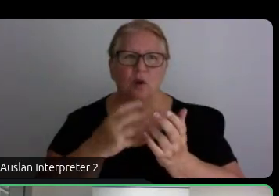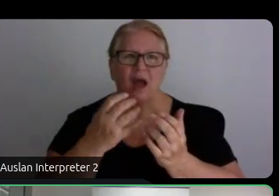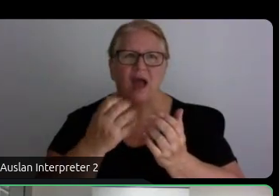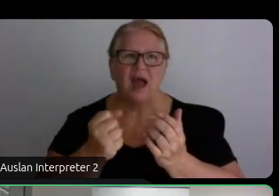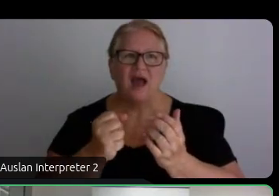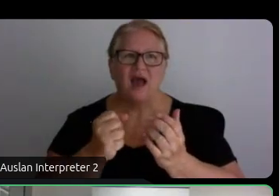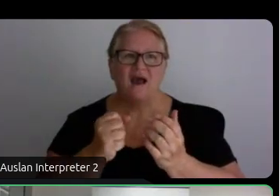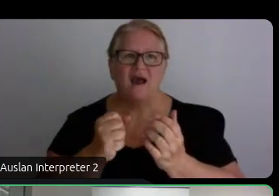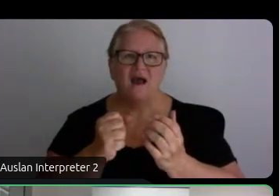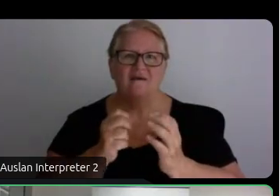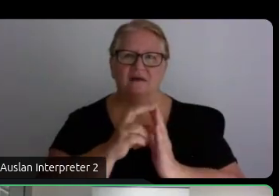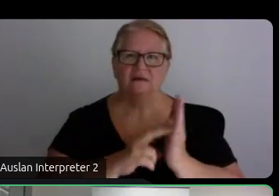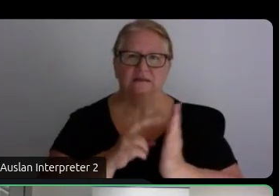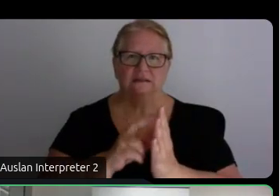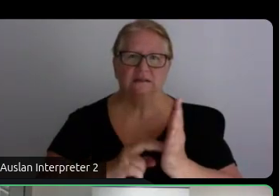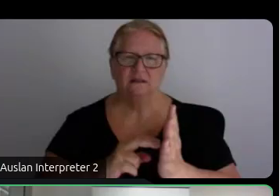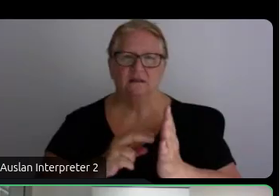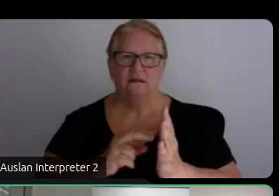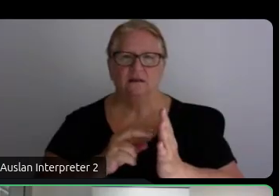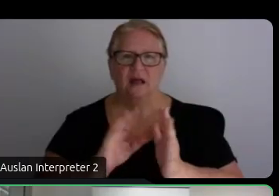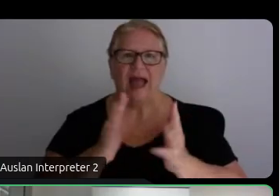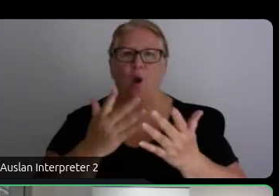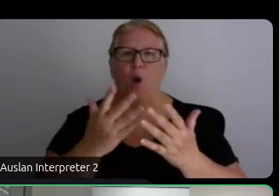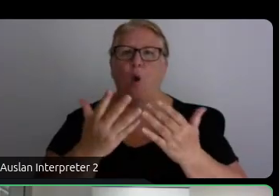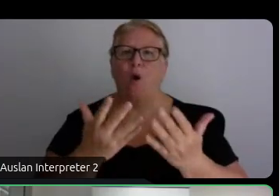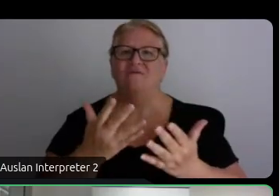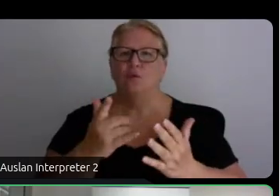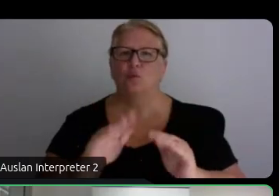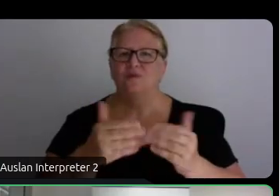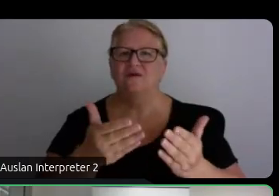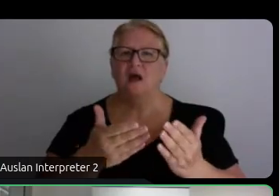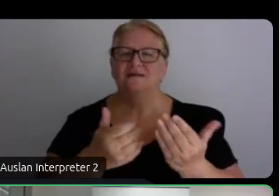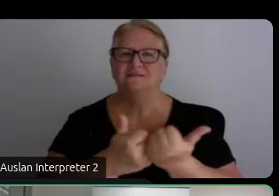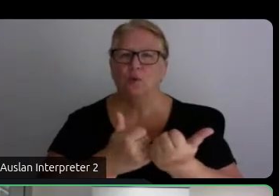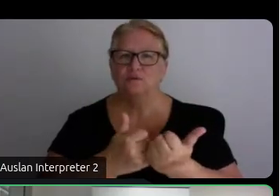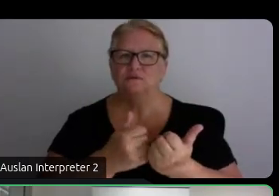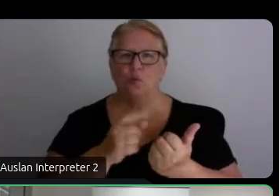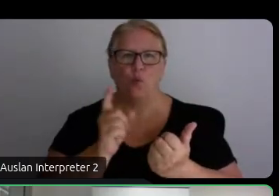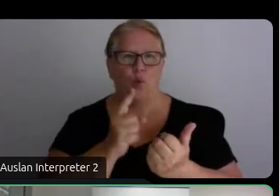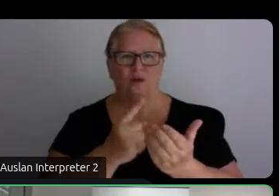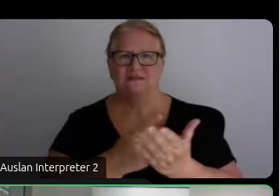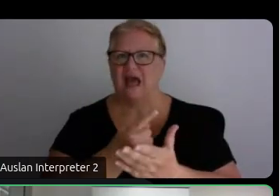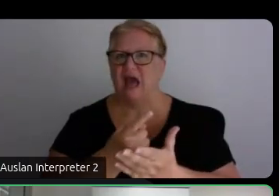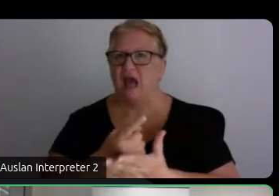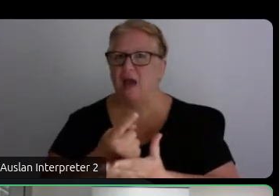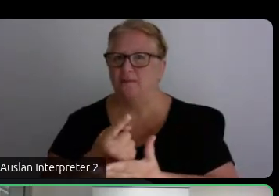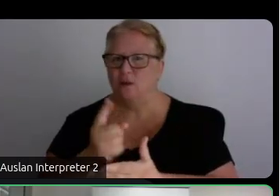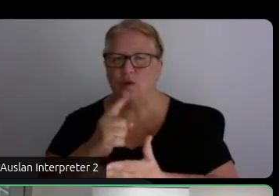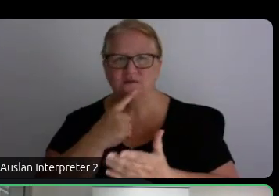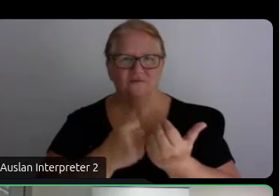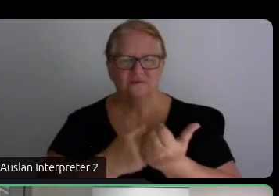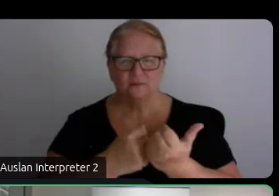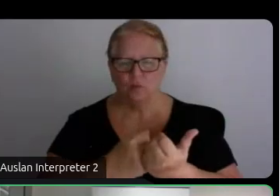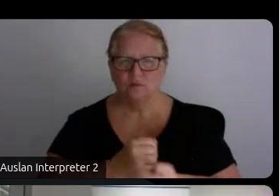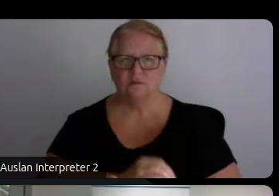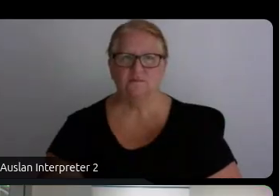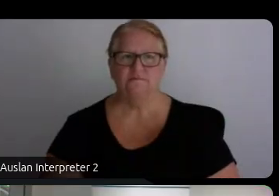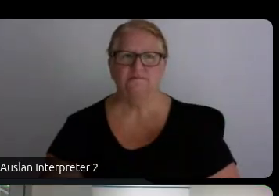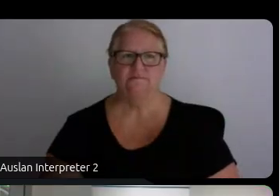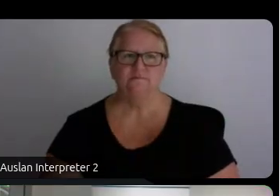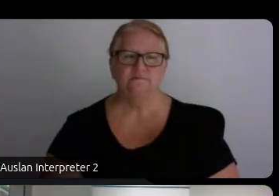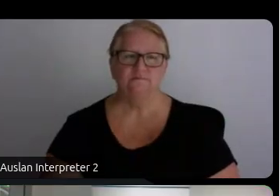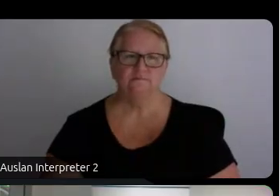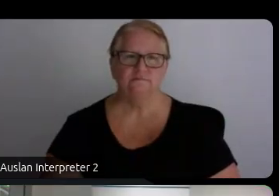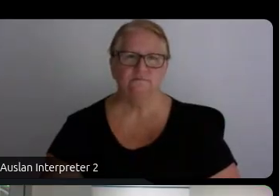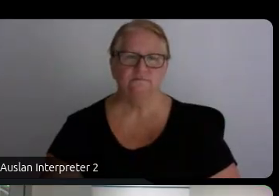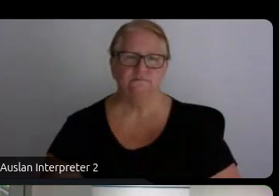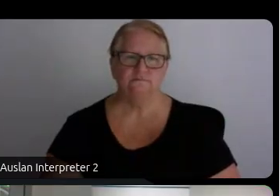fortnight of how often are you providing support? What are the incidents that may be happening? Um